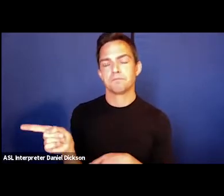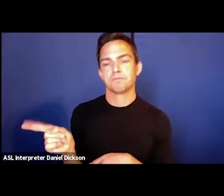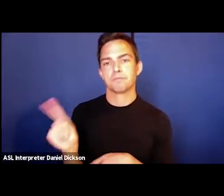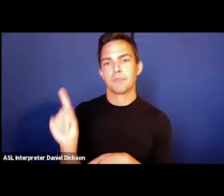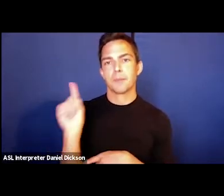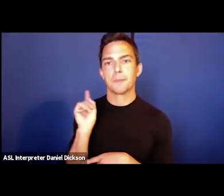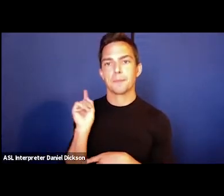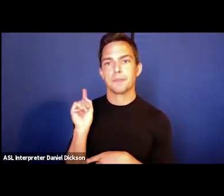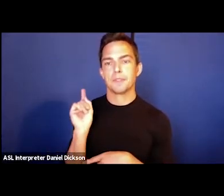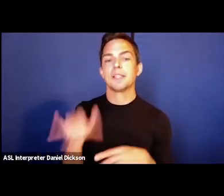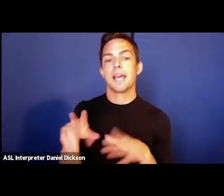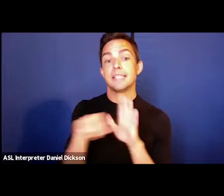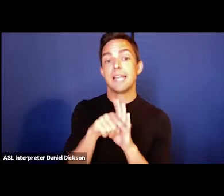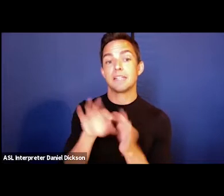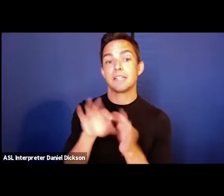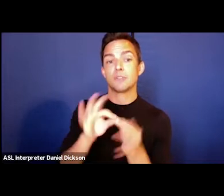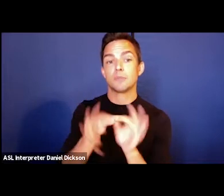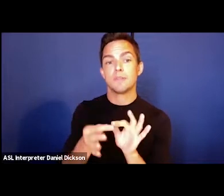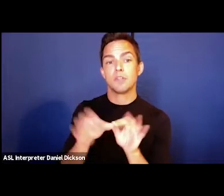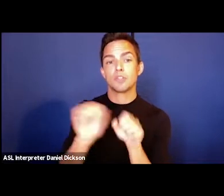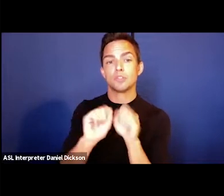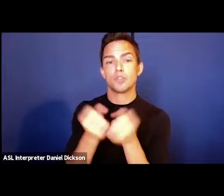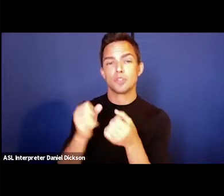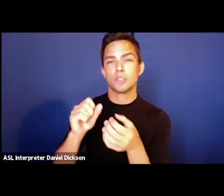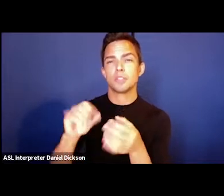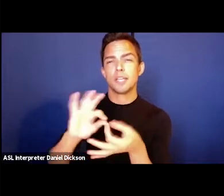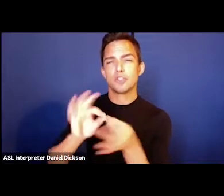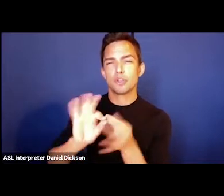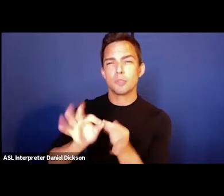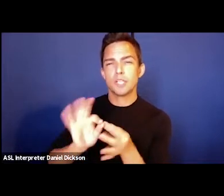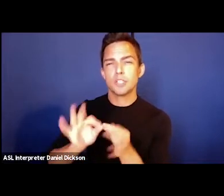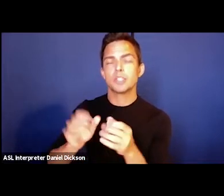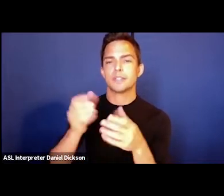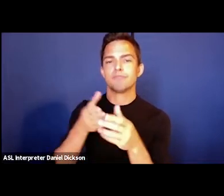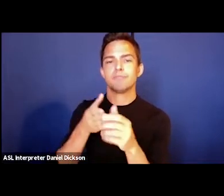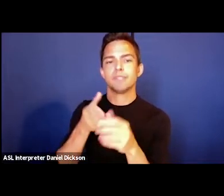interpretation of social information can also lead to perceived threats. So individuals in